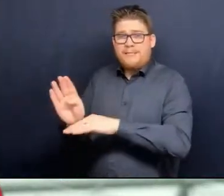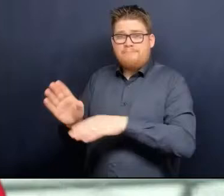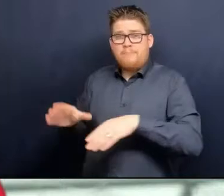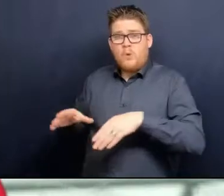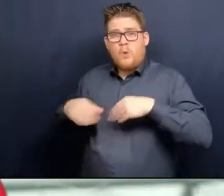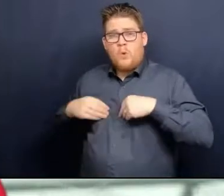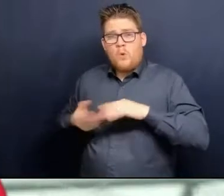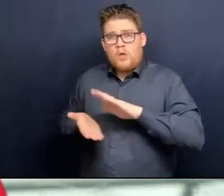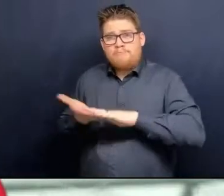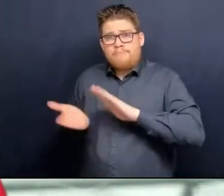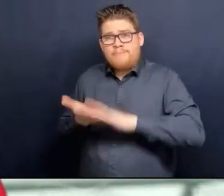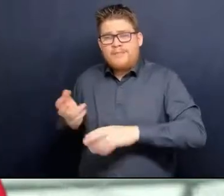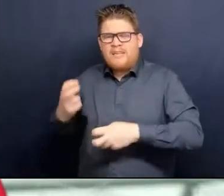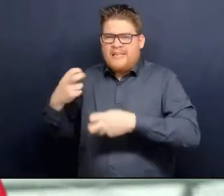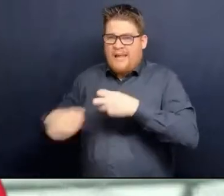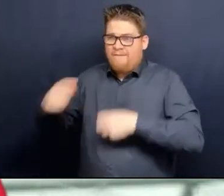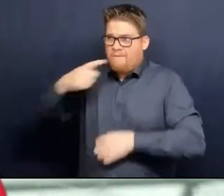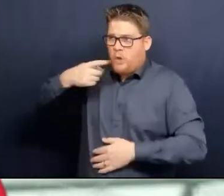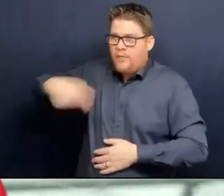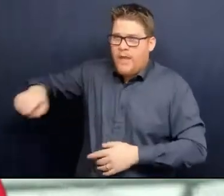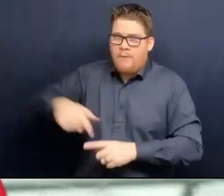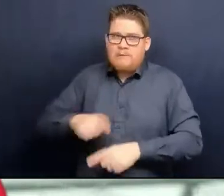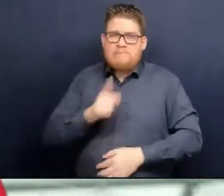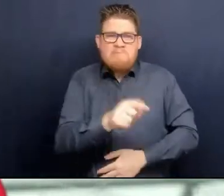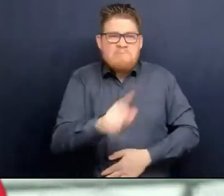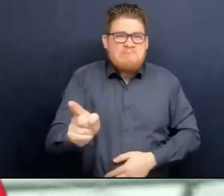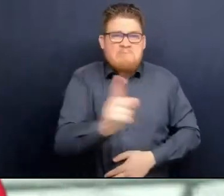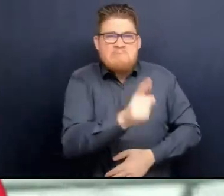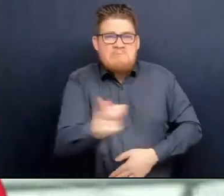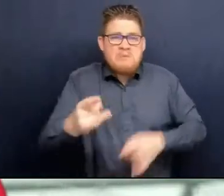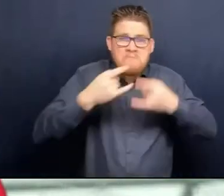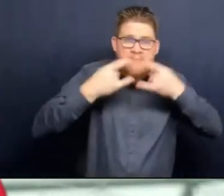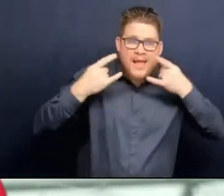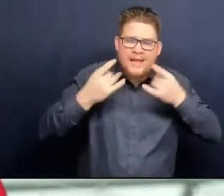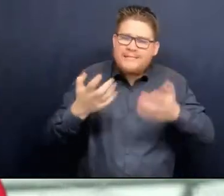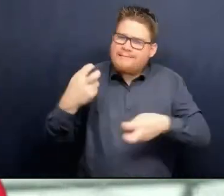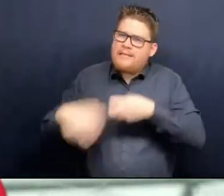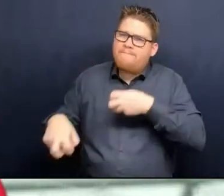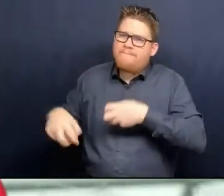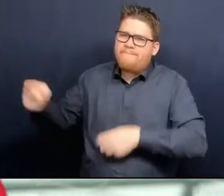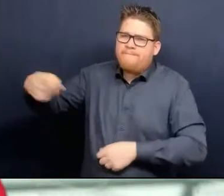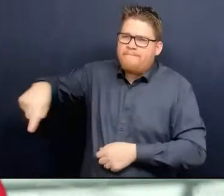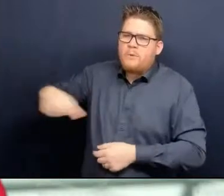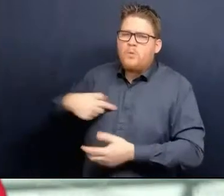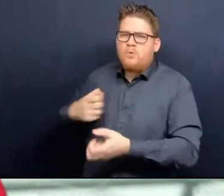operators of these businesses sometimes that can be challenging, and so we're supporting them and helping to